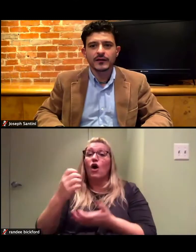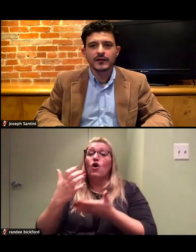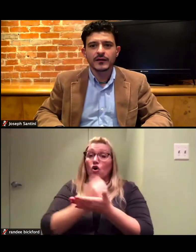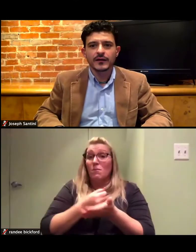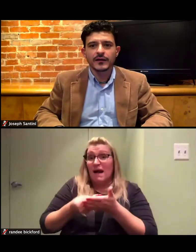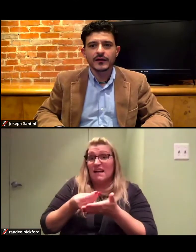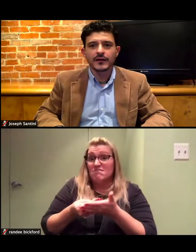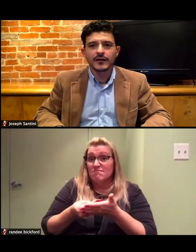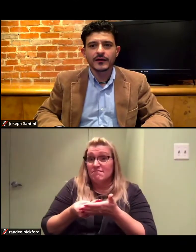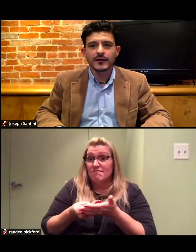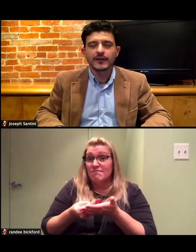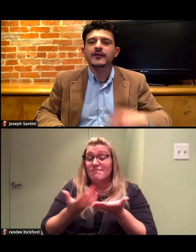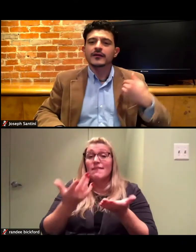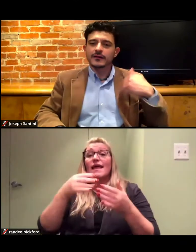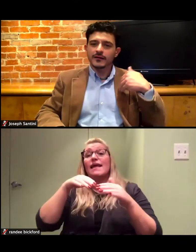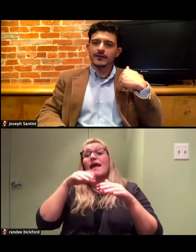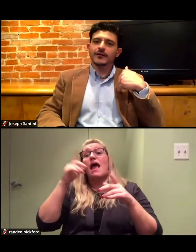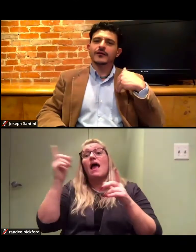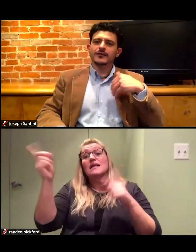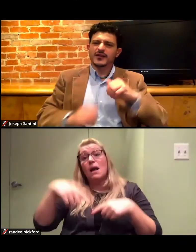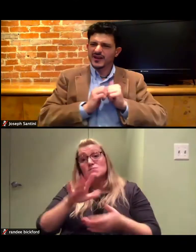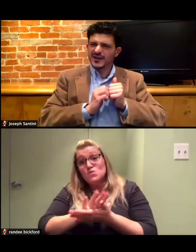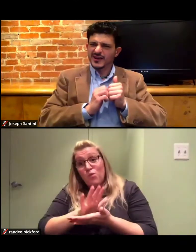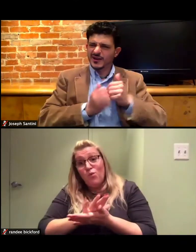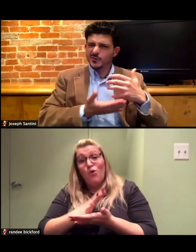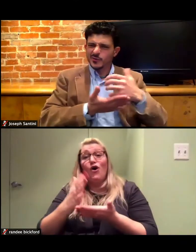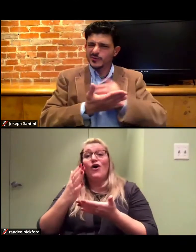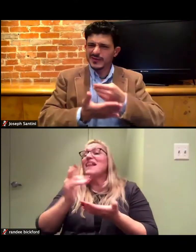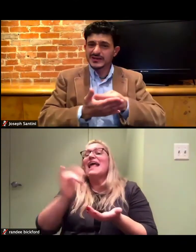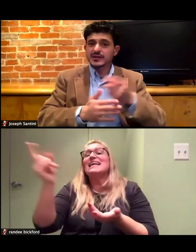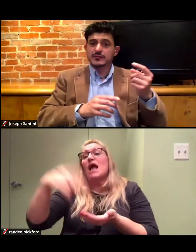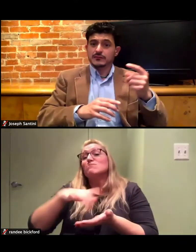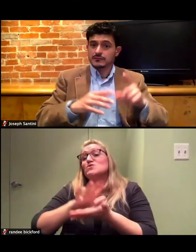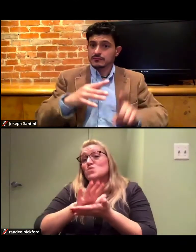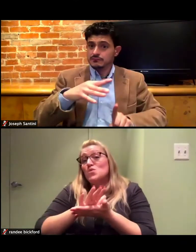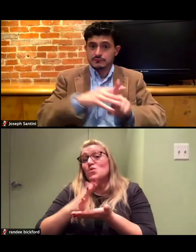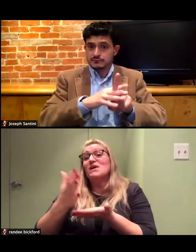and they knew that all day they could earn money, basically. They would come to school,